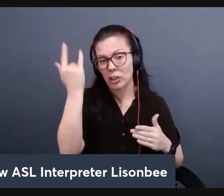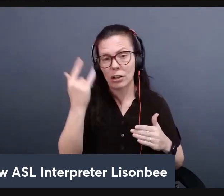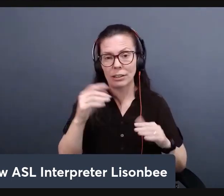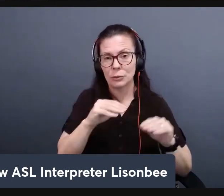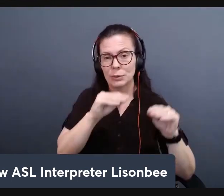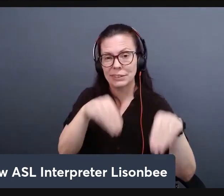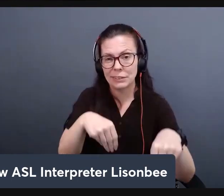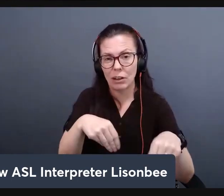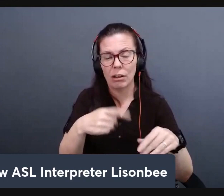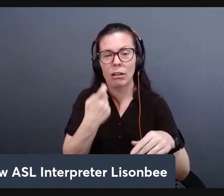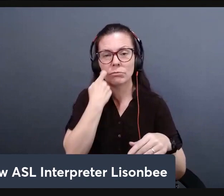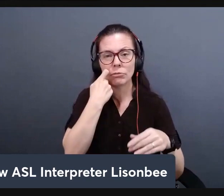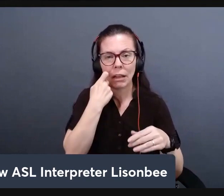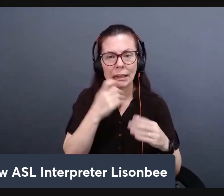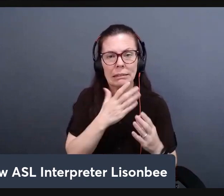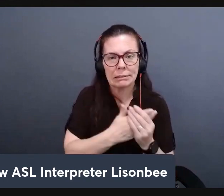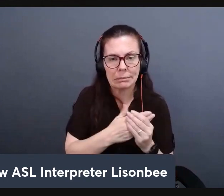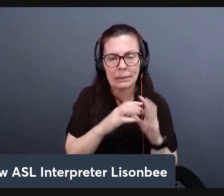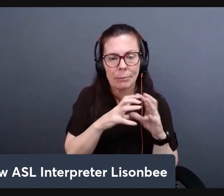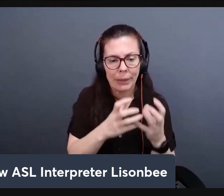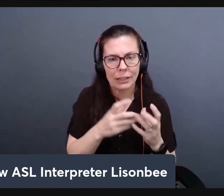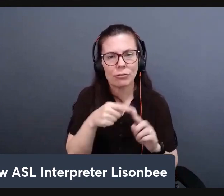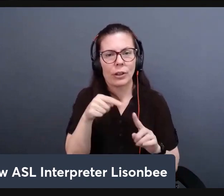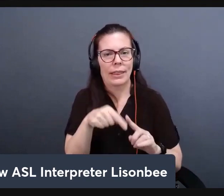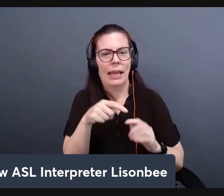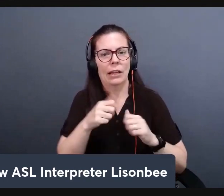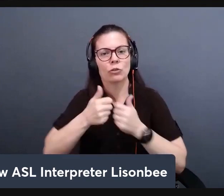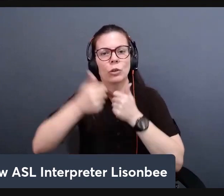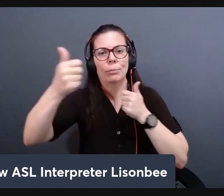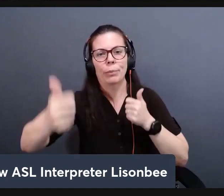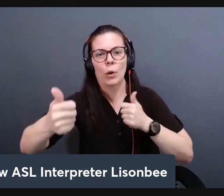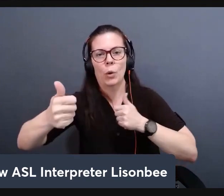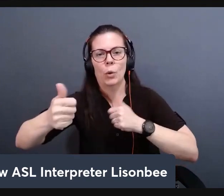on that remote computer that I'm gonna be running my application on.